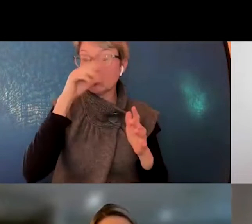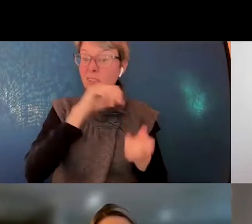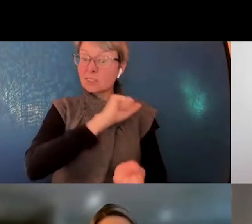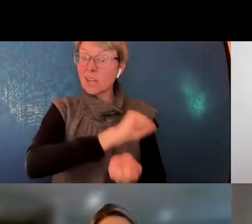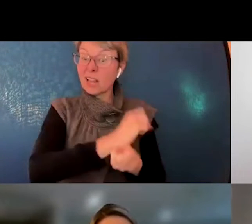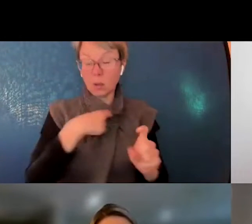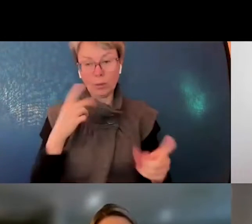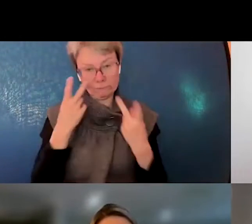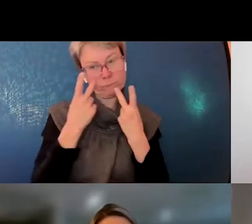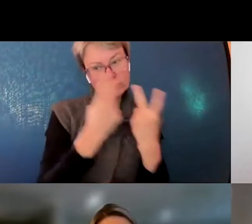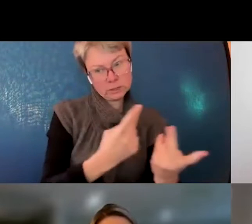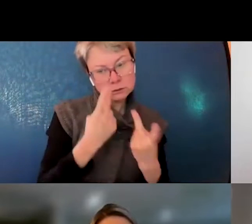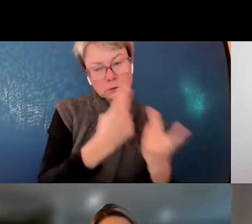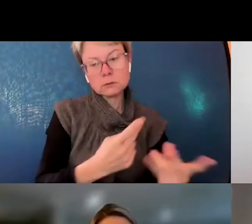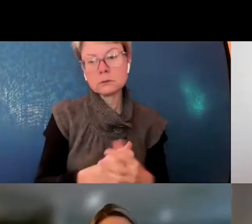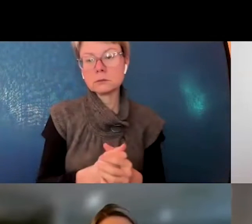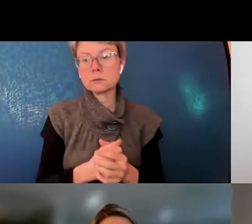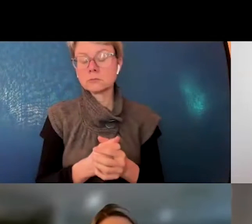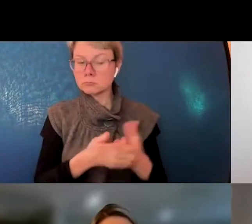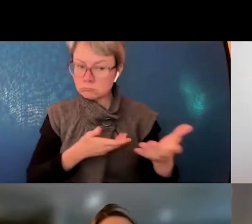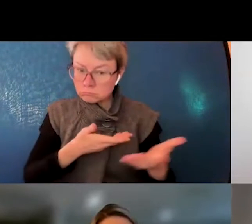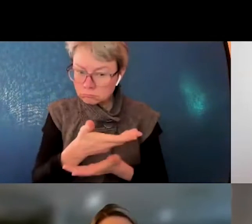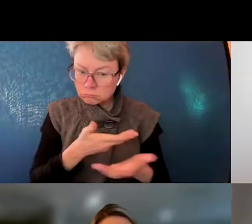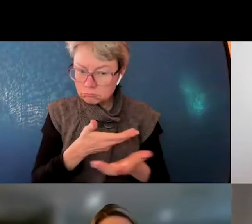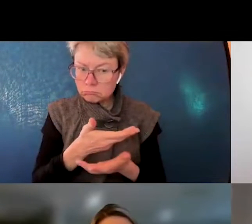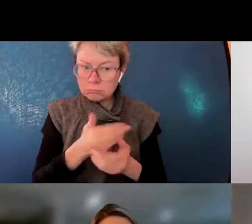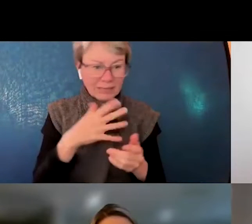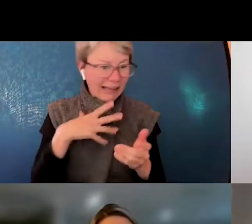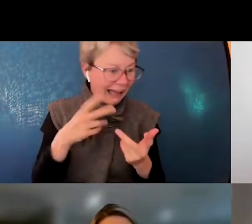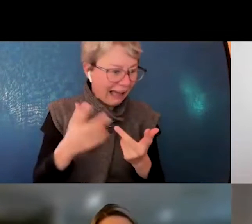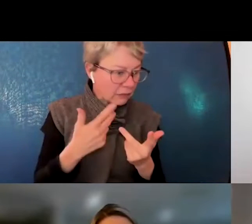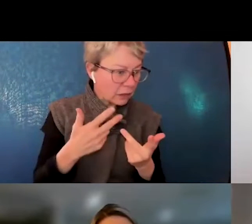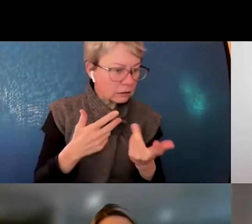them and if they have any legal needs we can do some follow-up work about their legal needs and